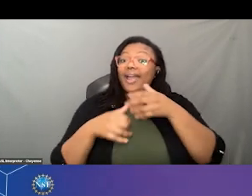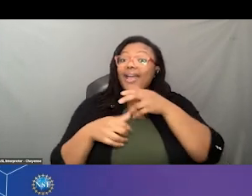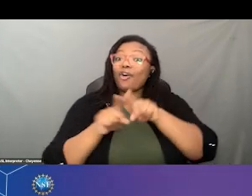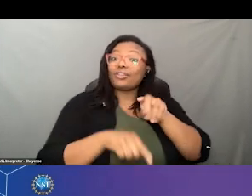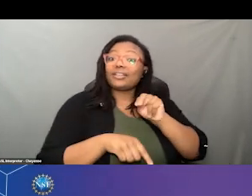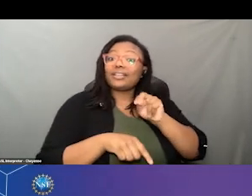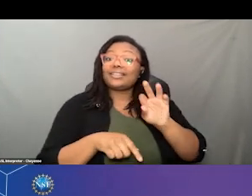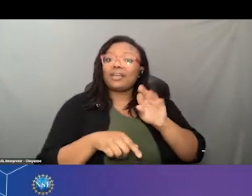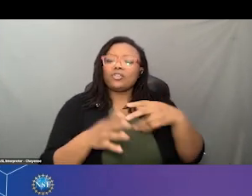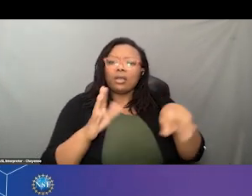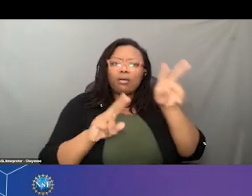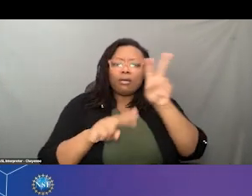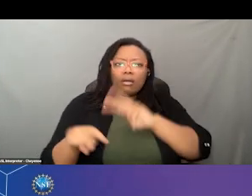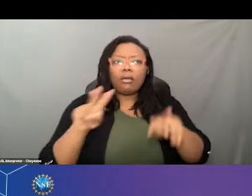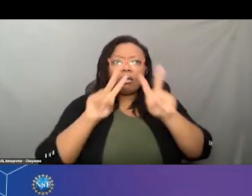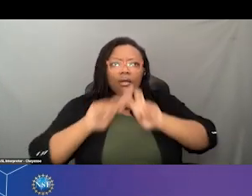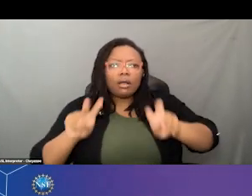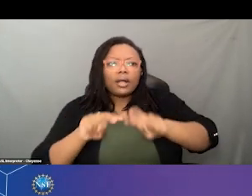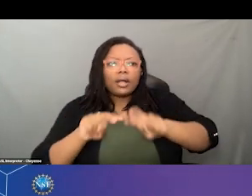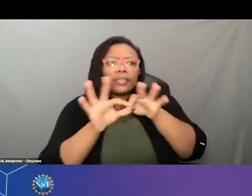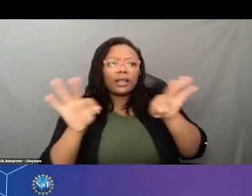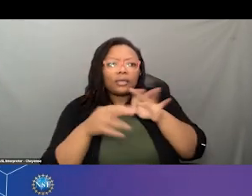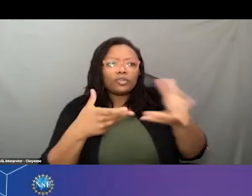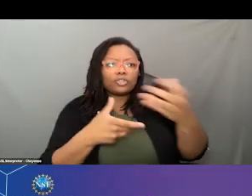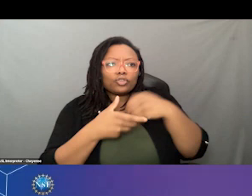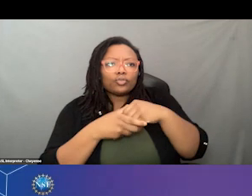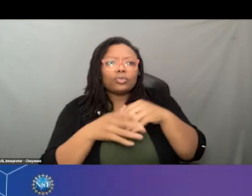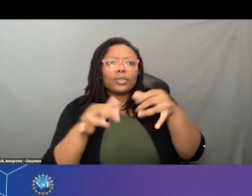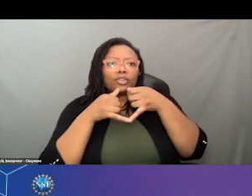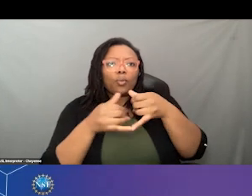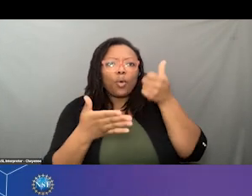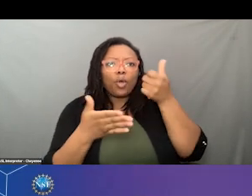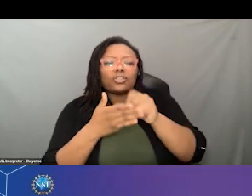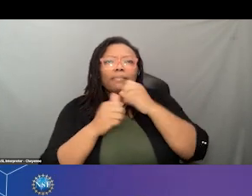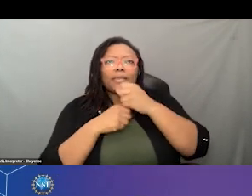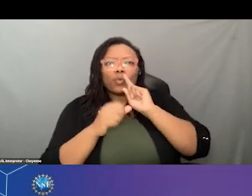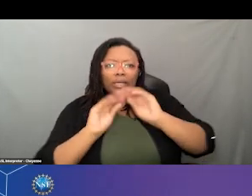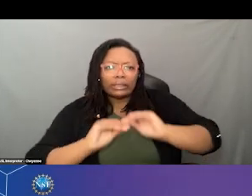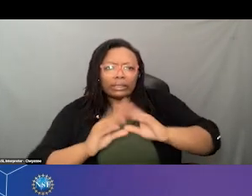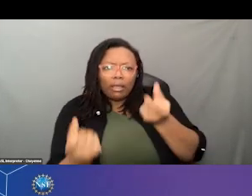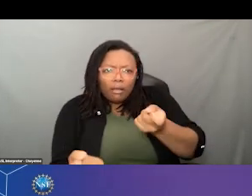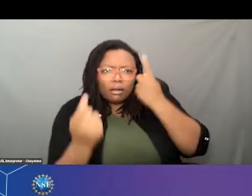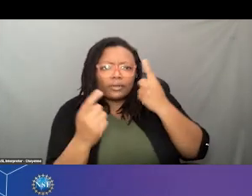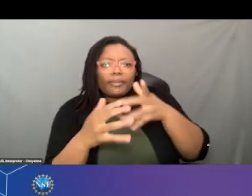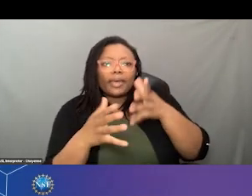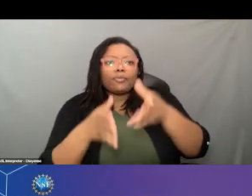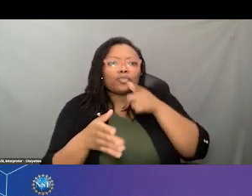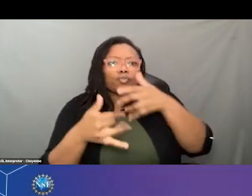So we're looking at the verbiage that is included in the award notices to make sure that it's clear and understandable by the awardees.